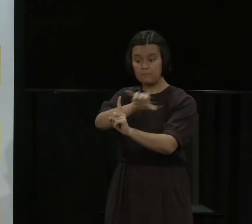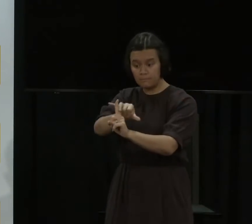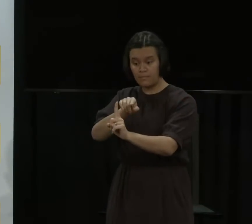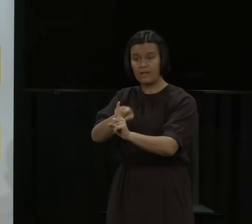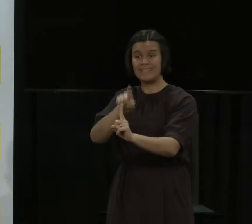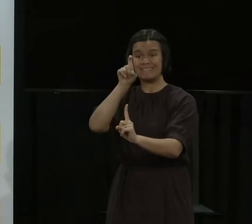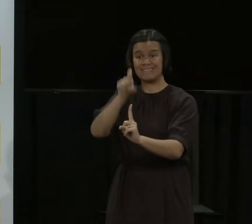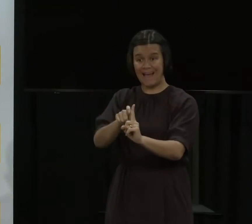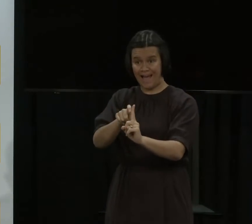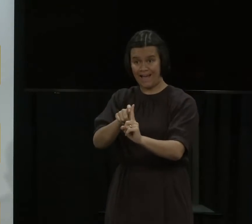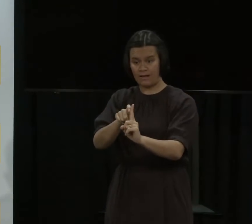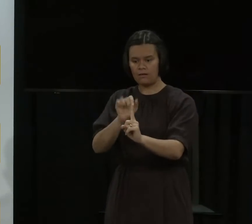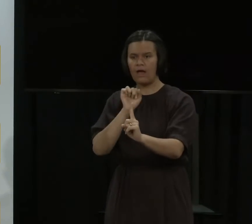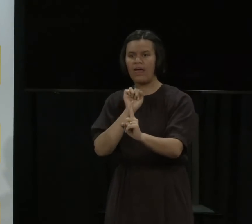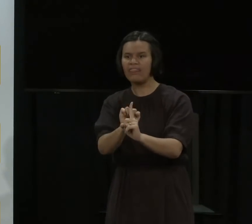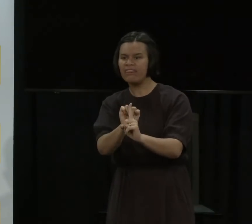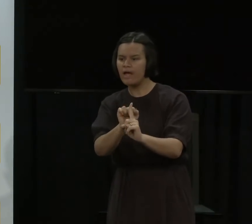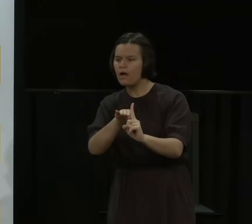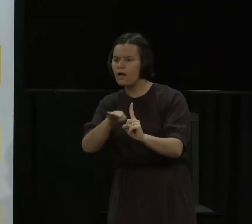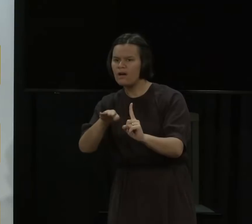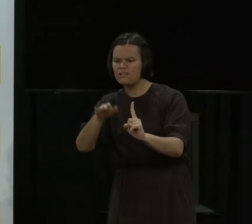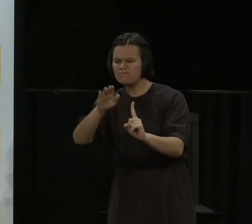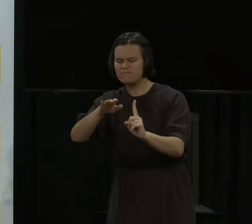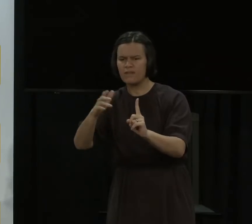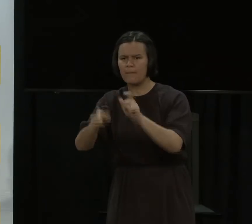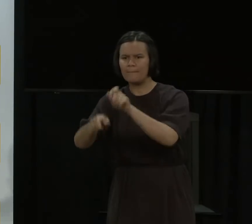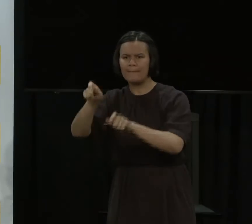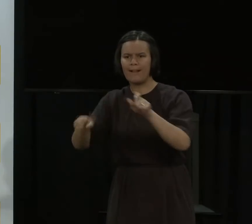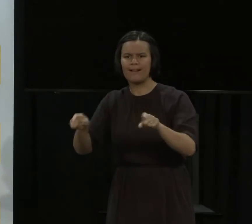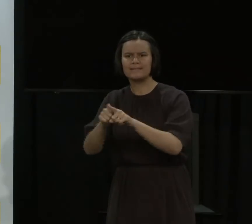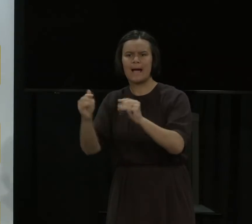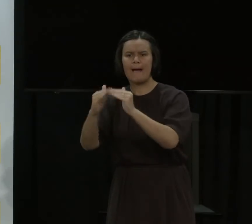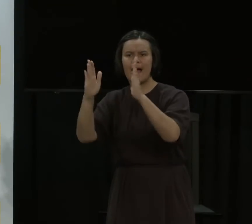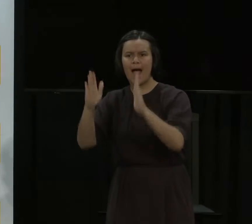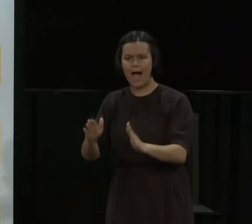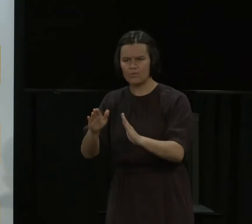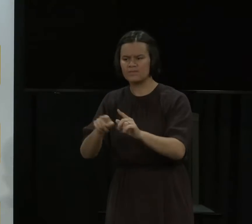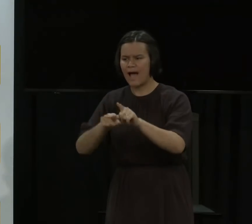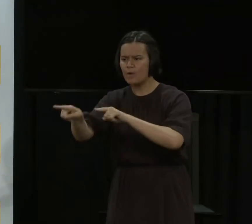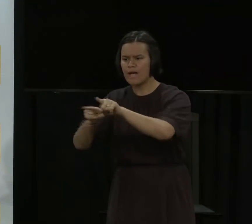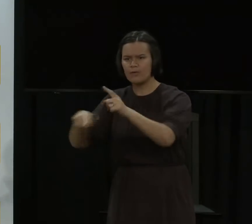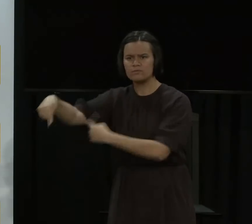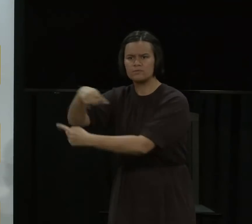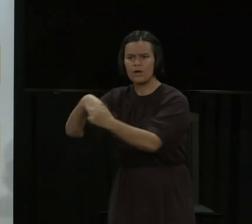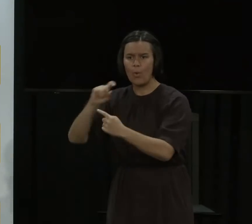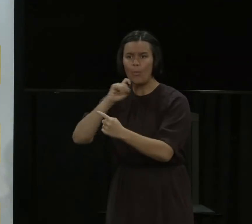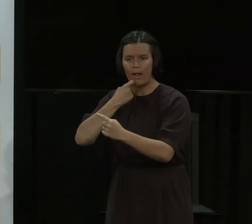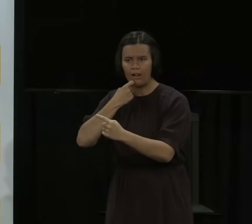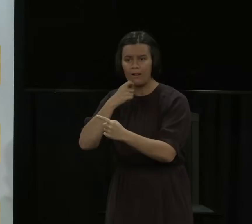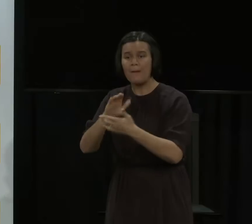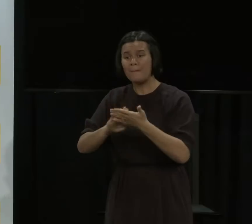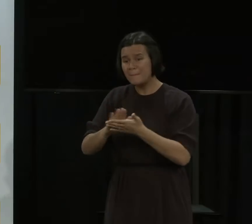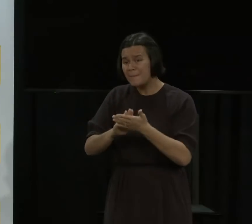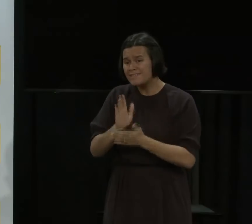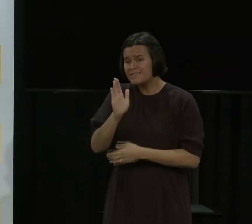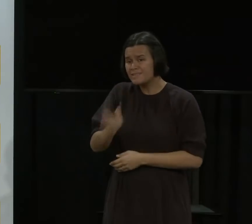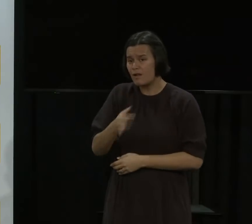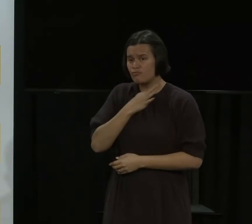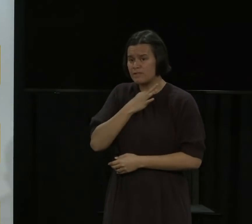in the household will be moving around and will be able to so there is a lot more freedom associated with home isolation